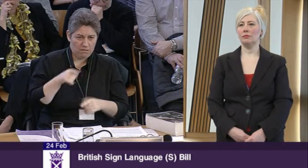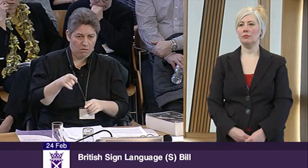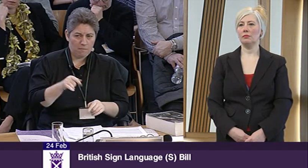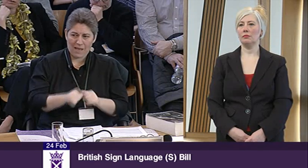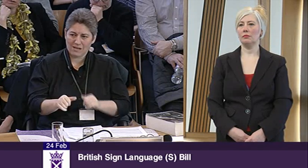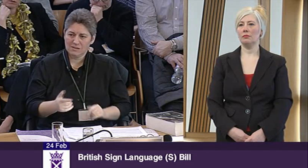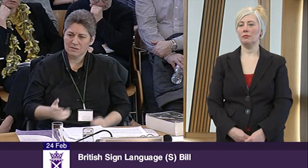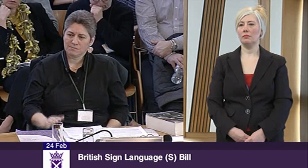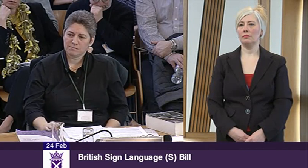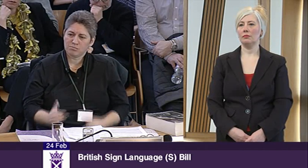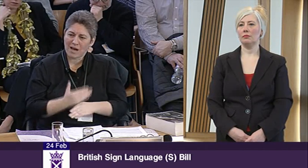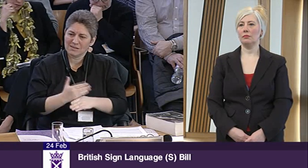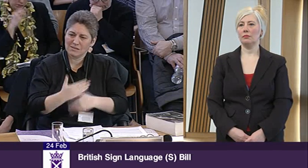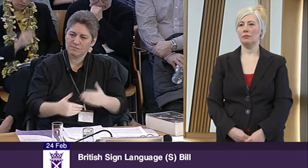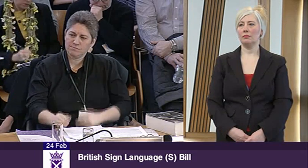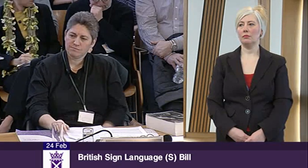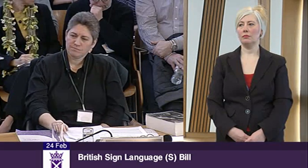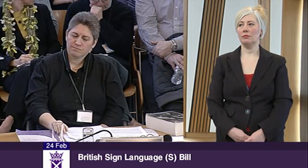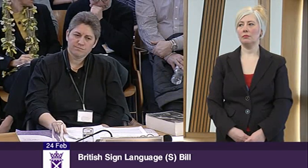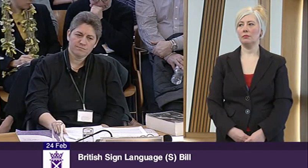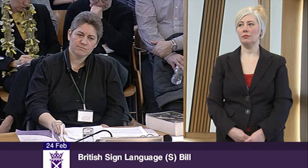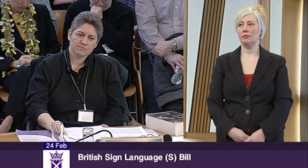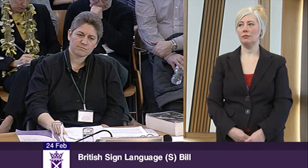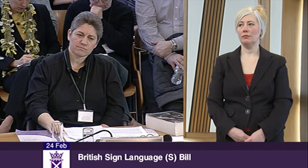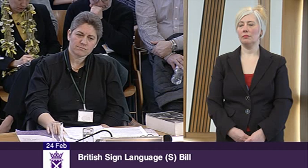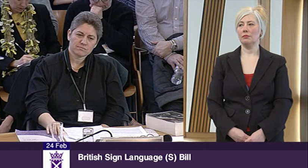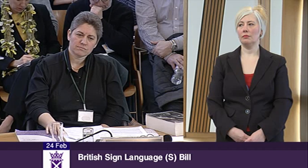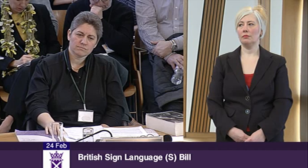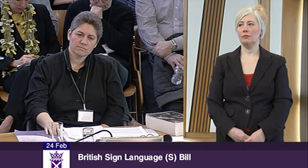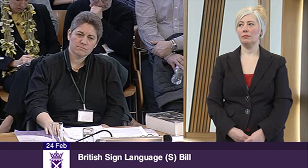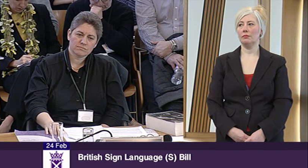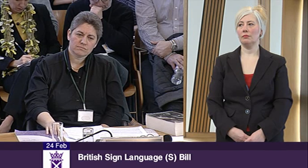word—intent—is the most important one, because it strengthens the statement. It takes